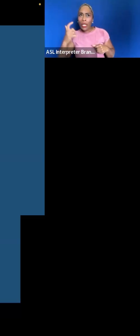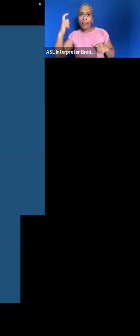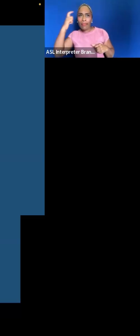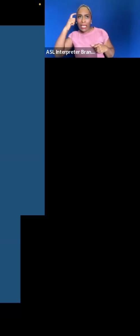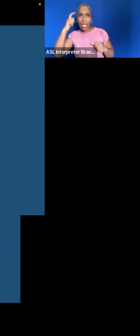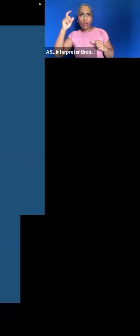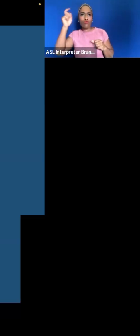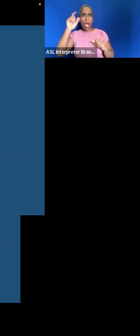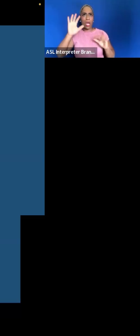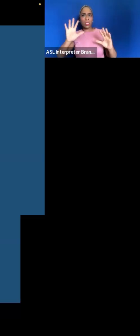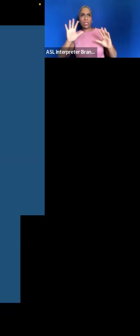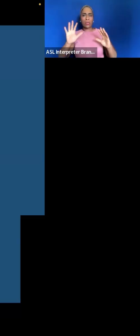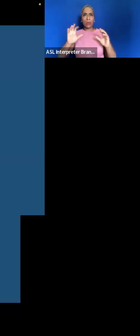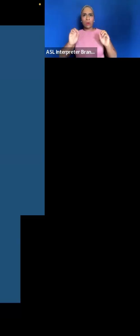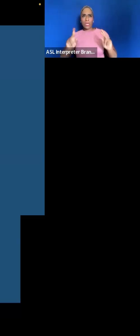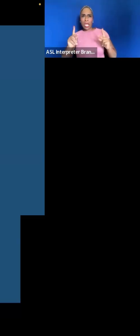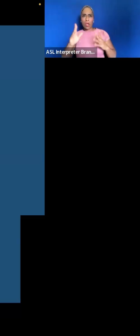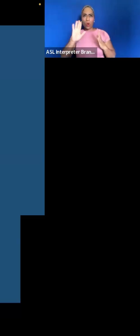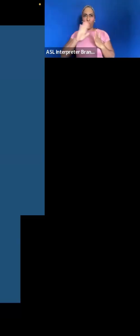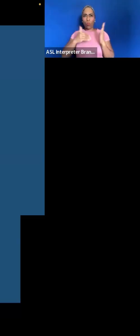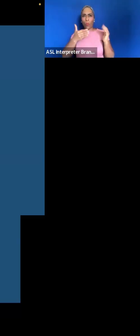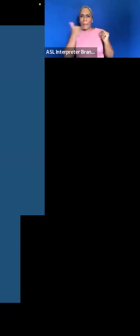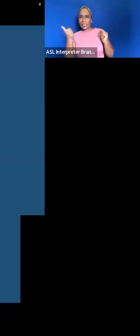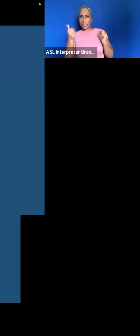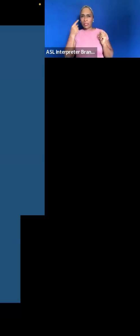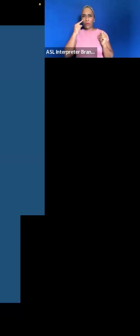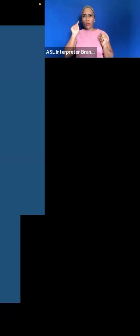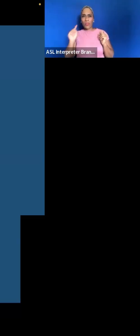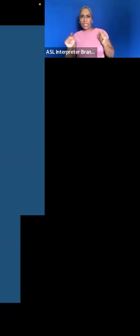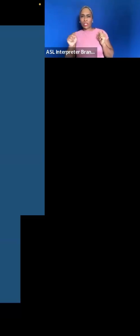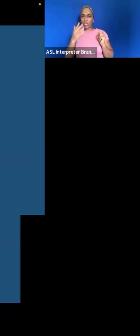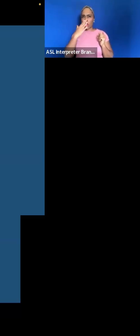into the picture when you're trying to get a good idea of what's going on with a kiddo.